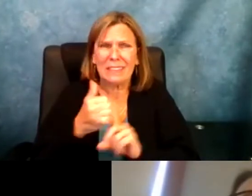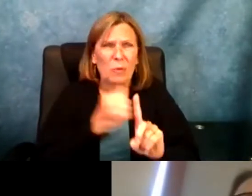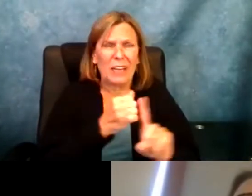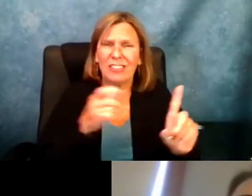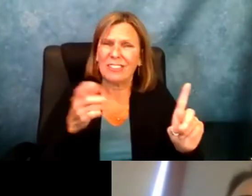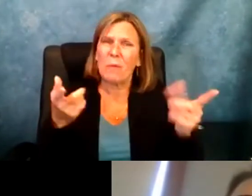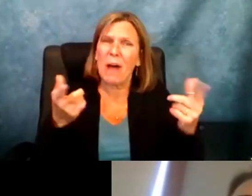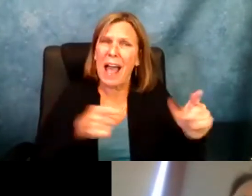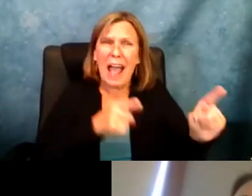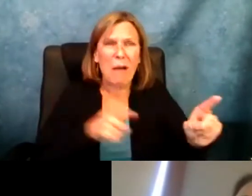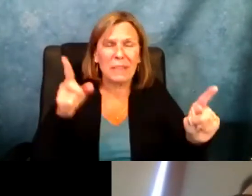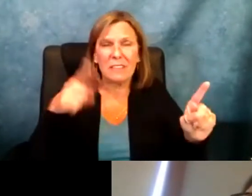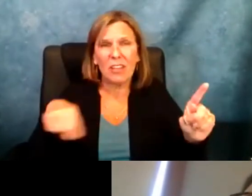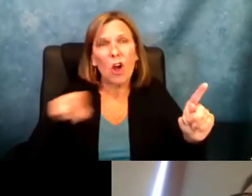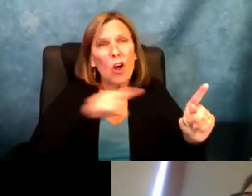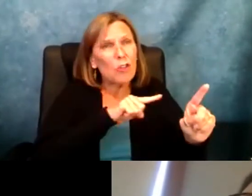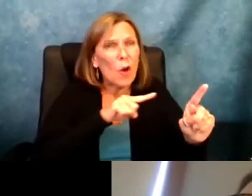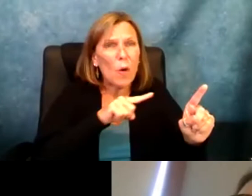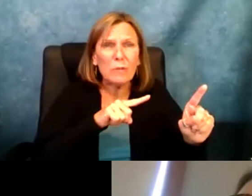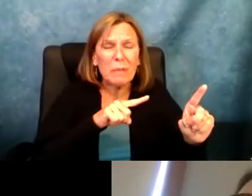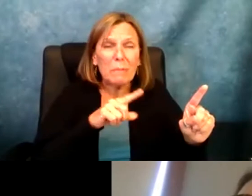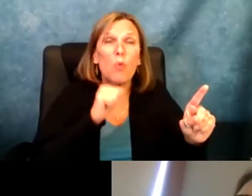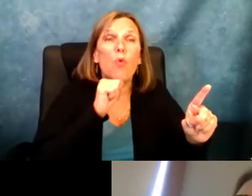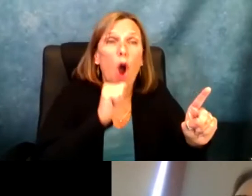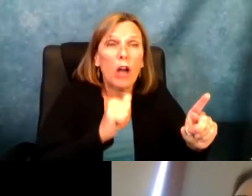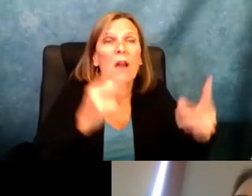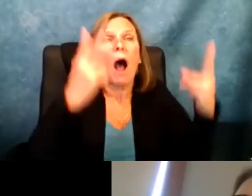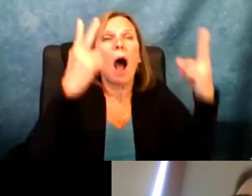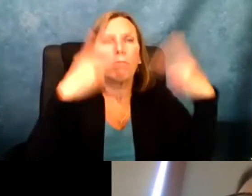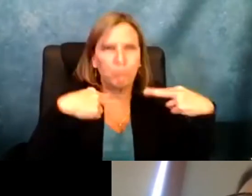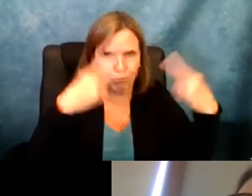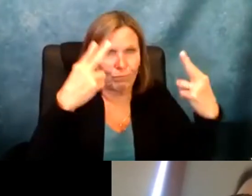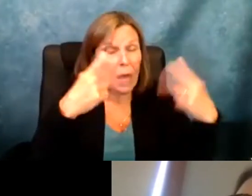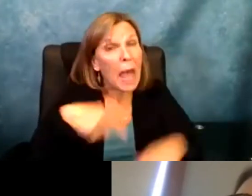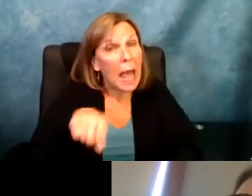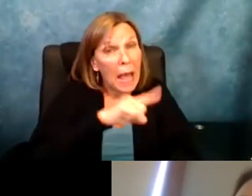as